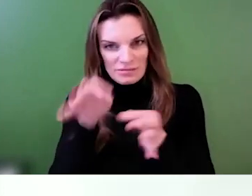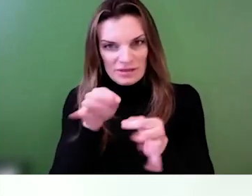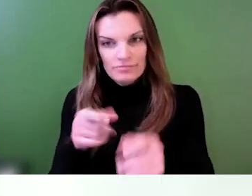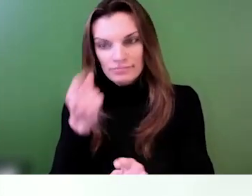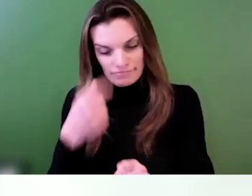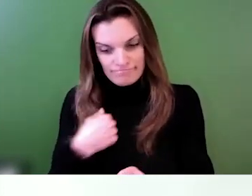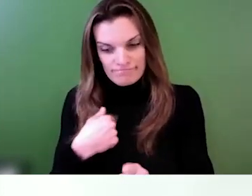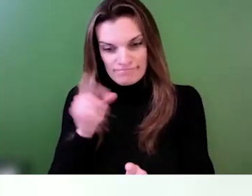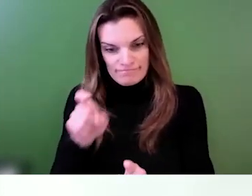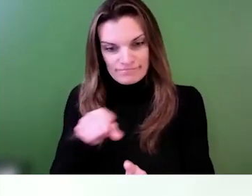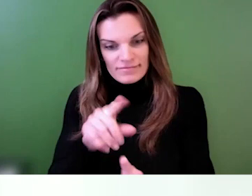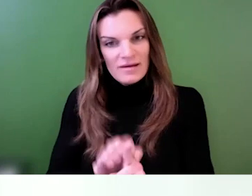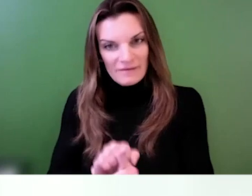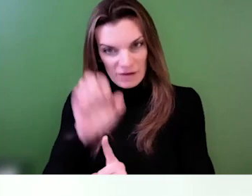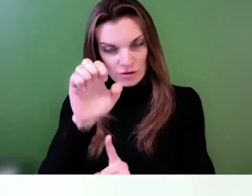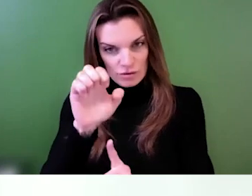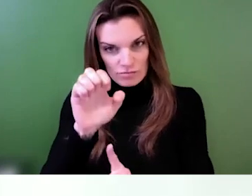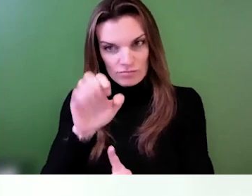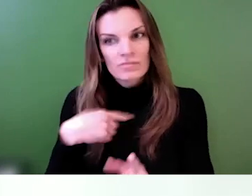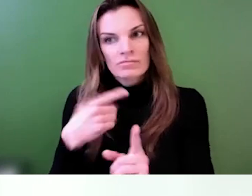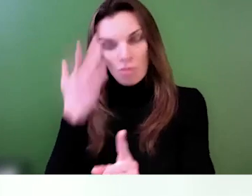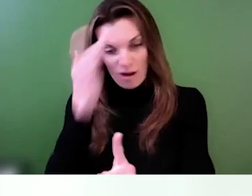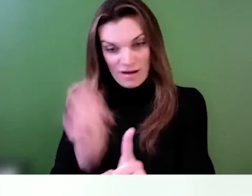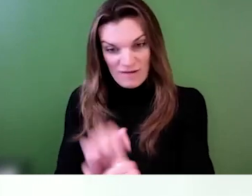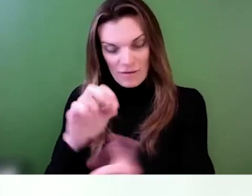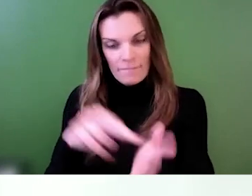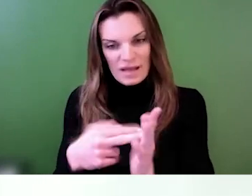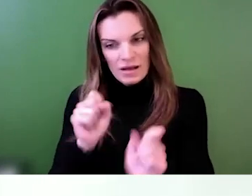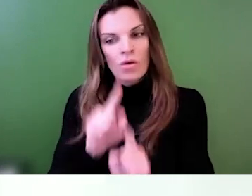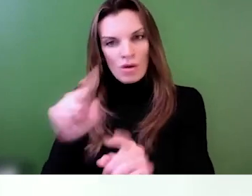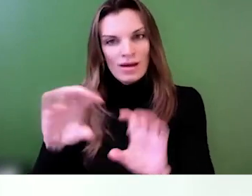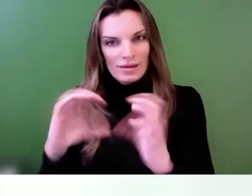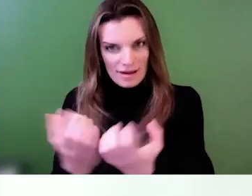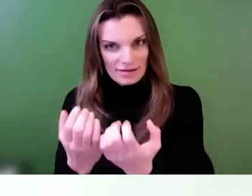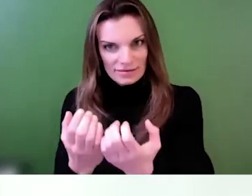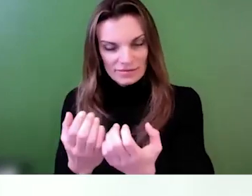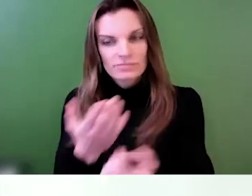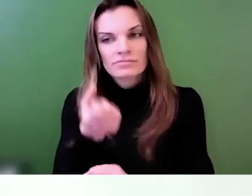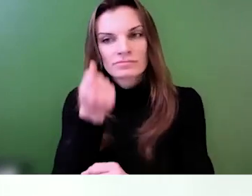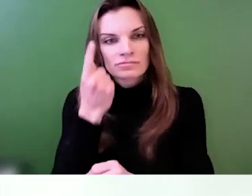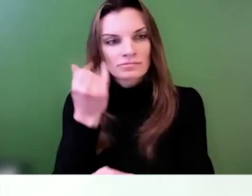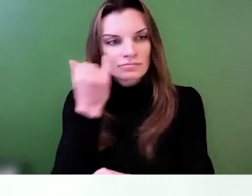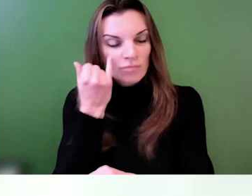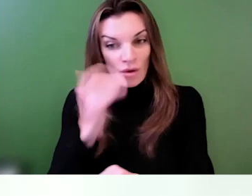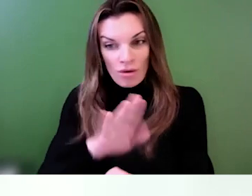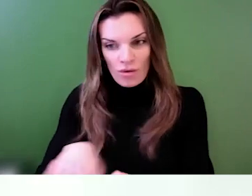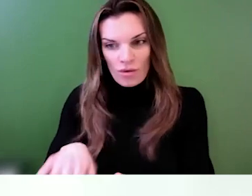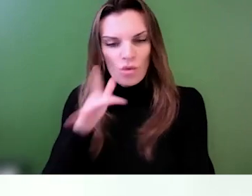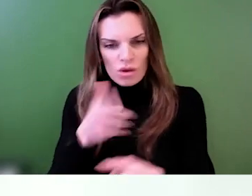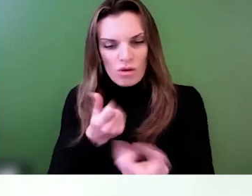elevator in order to access his classes without exacerbating his disability-related symptoms. So that's one example. And